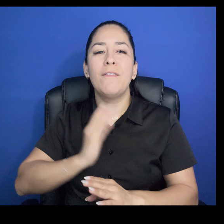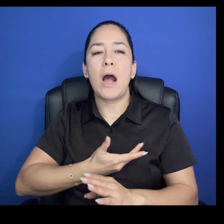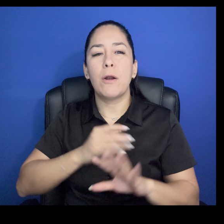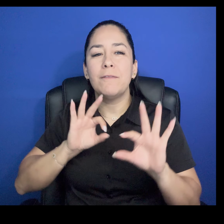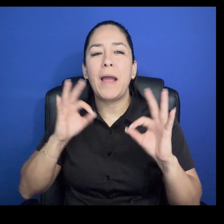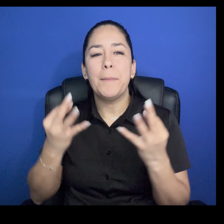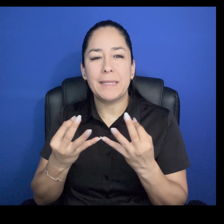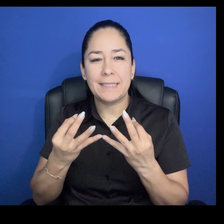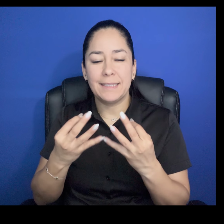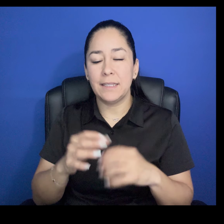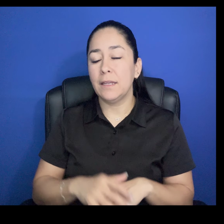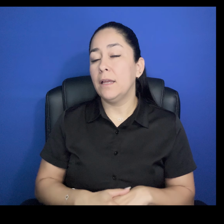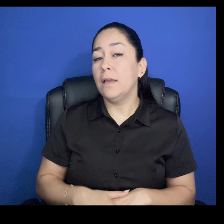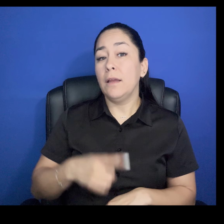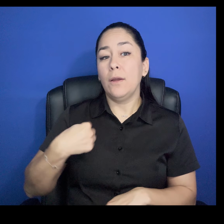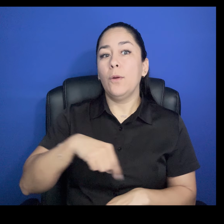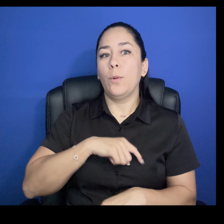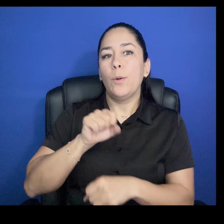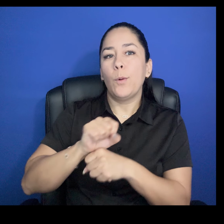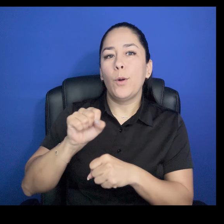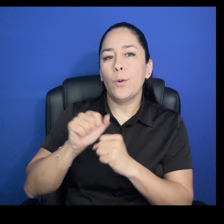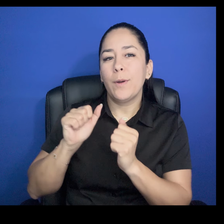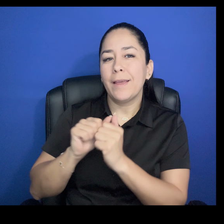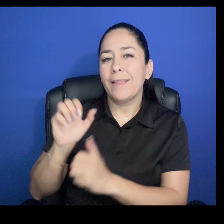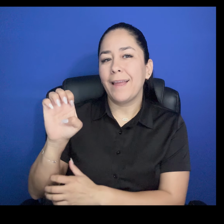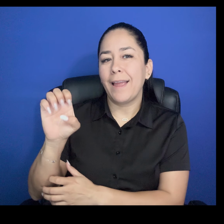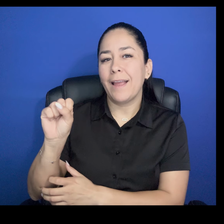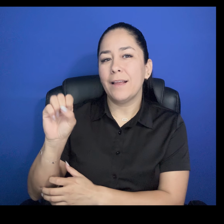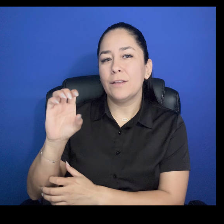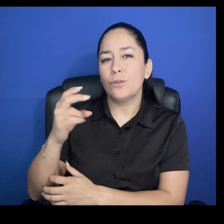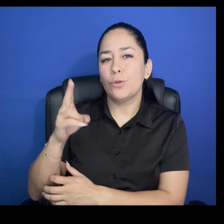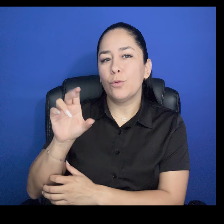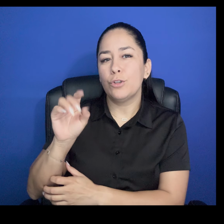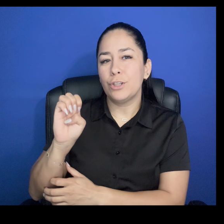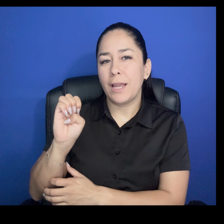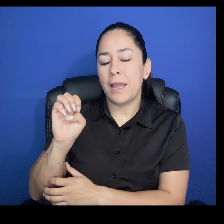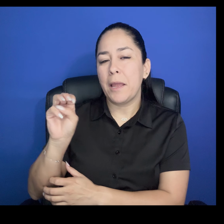We worked with Escuchen Mi Voz and the Community Engagement Committee,